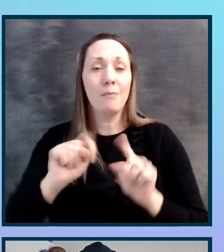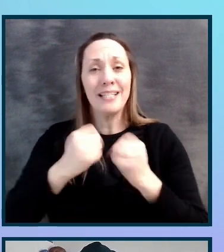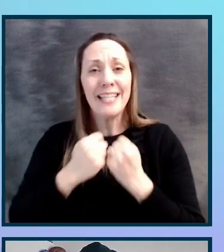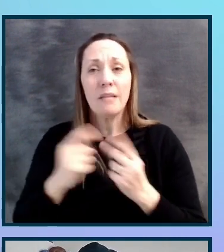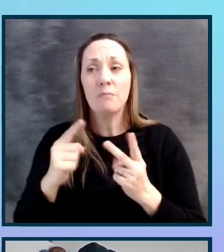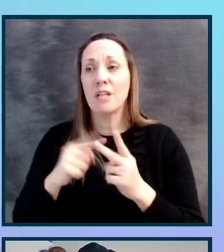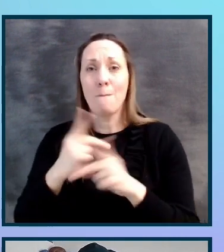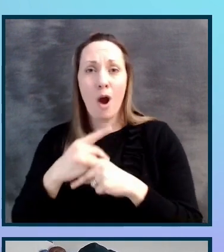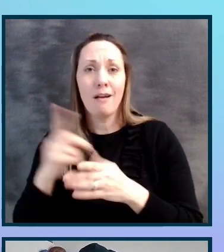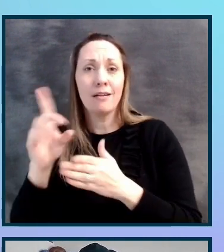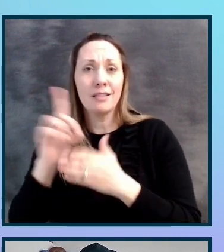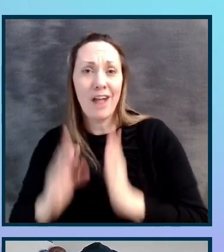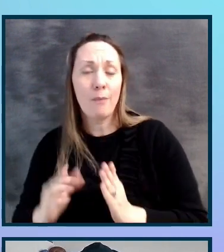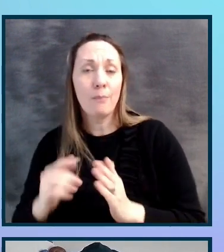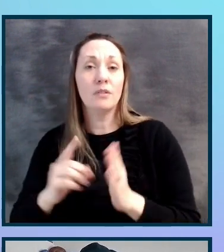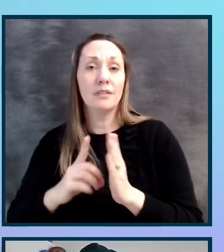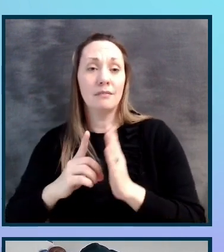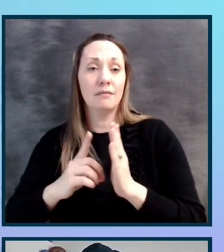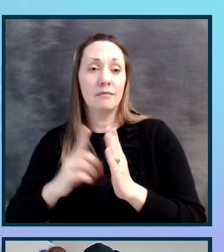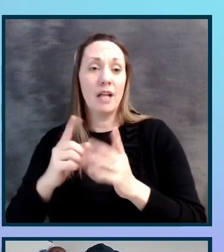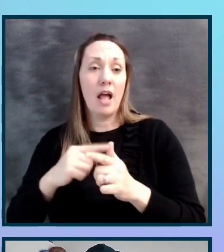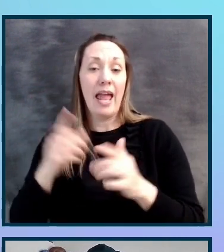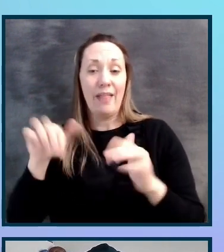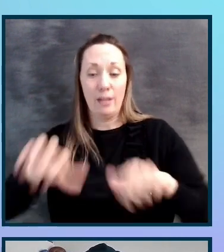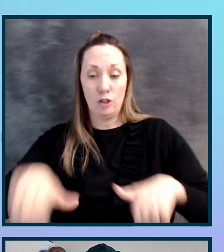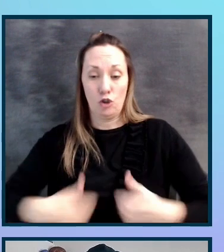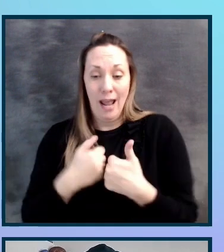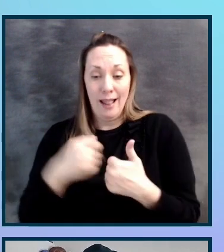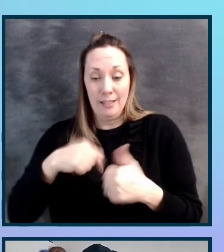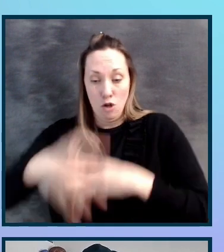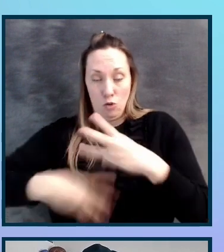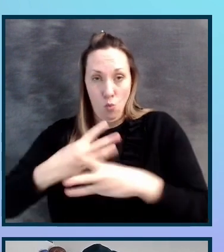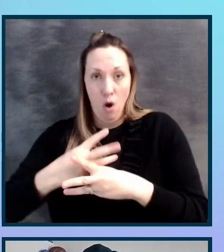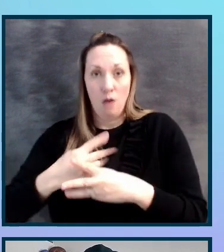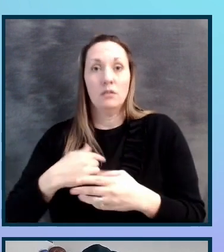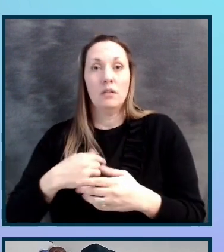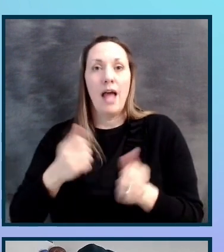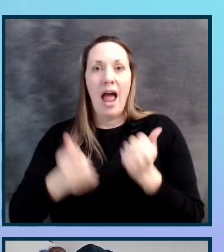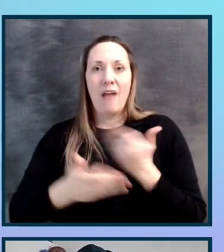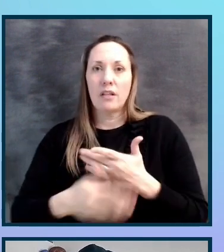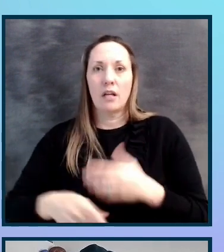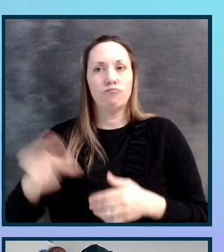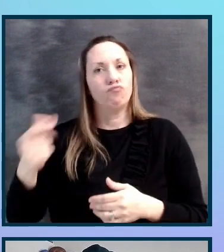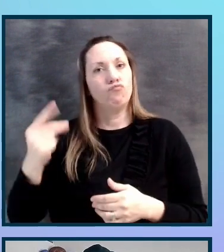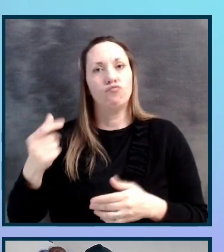The challenge in this world that we live in, where everything has to get out the door now